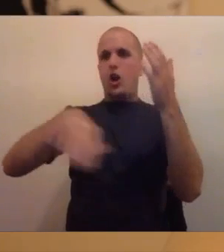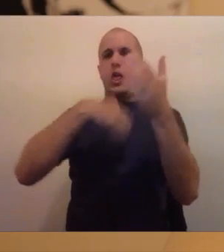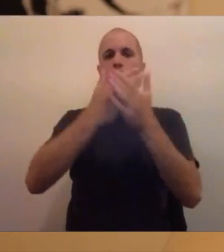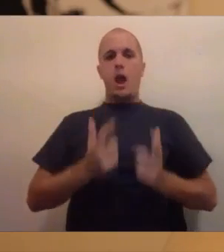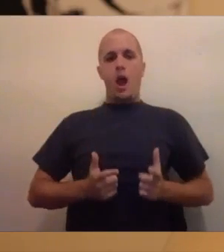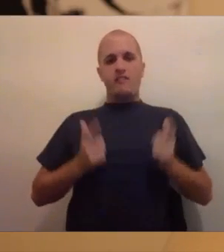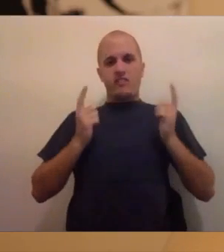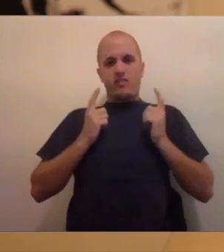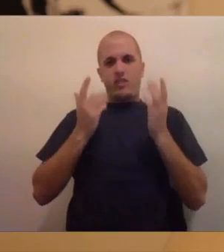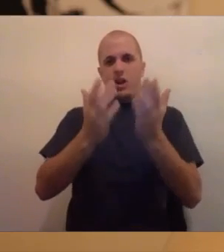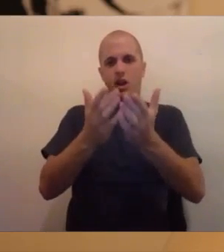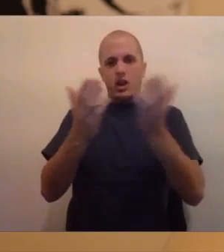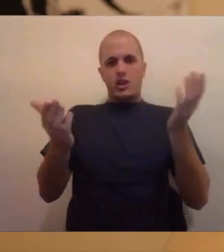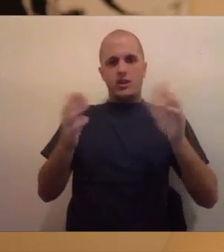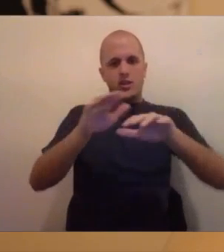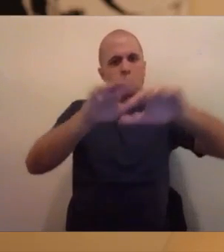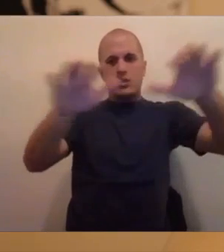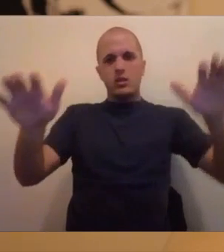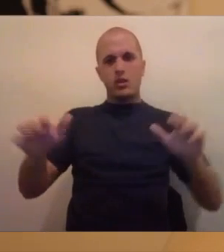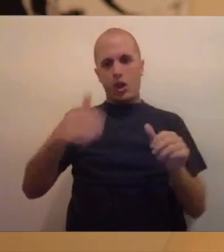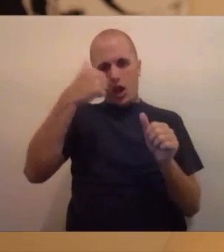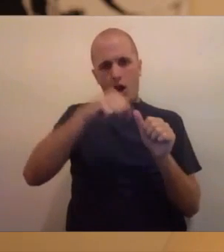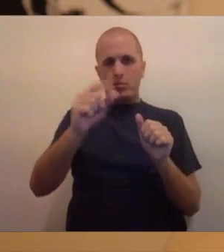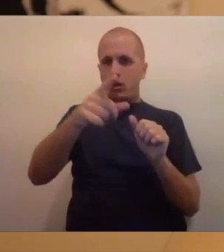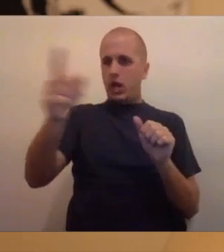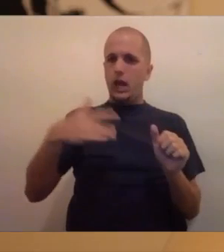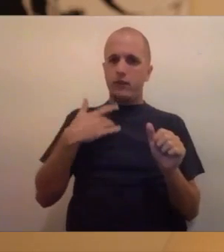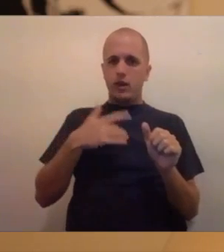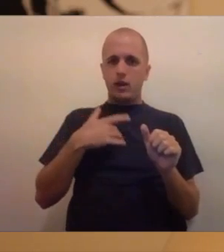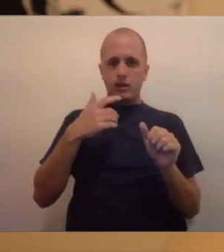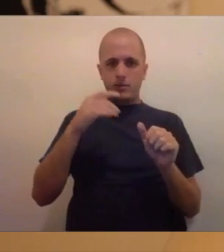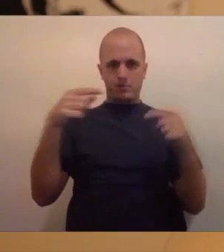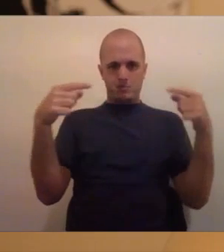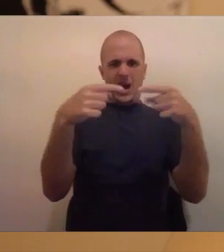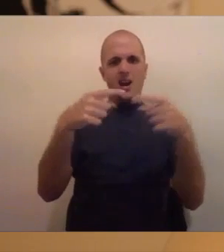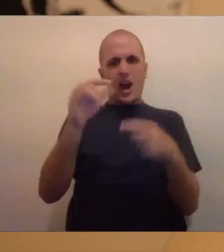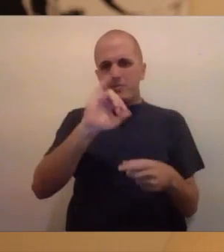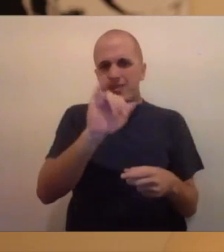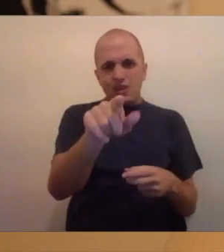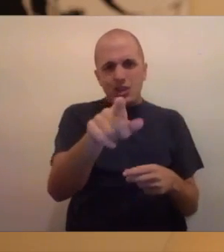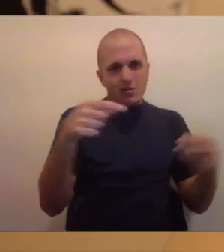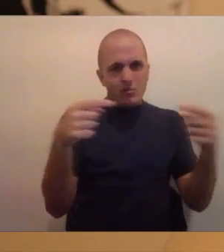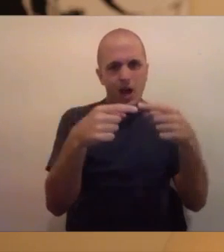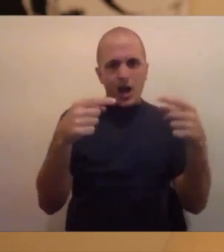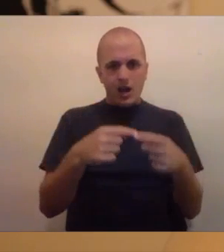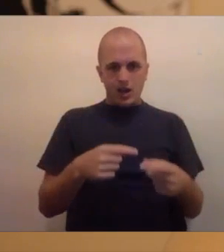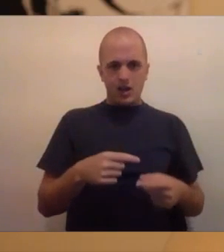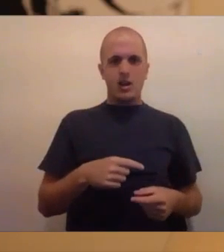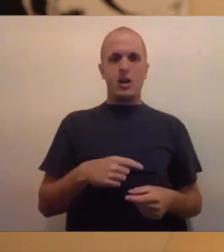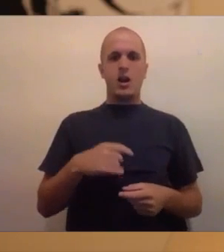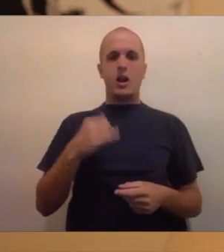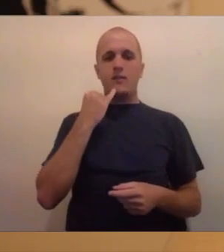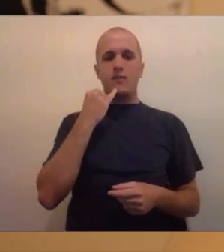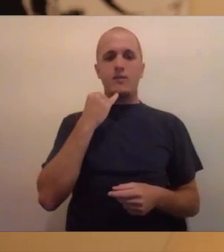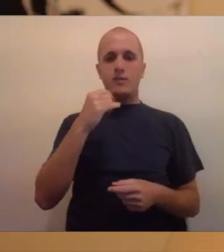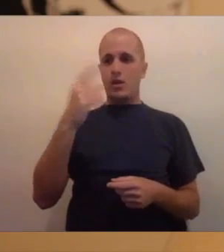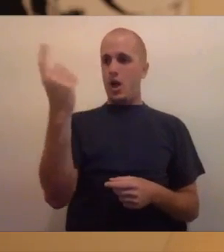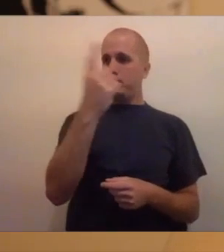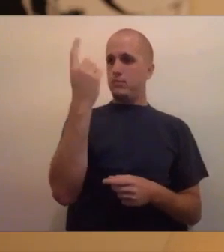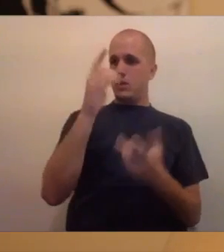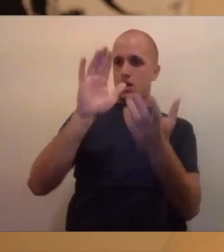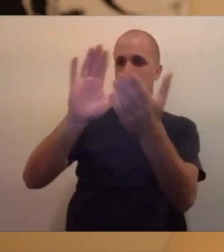every single living being. And you feel their pain like you feel pain.